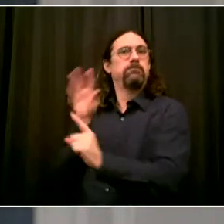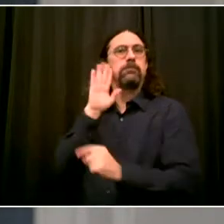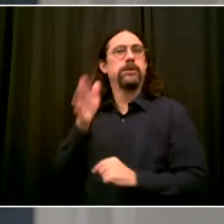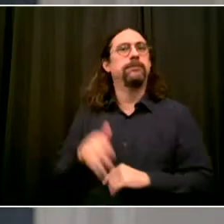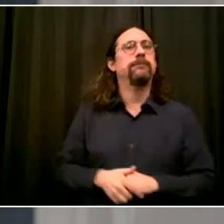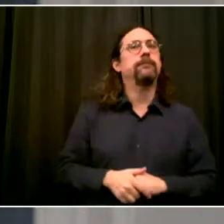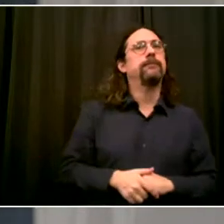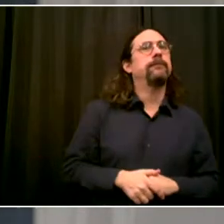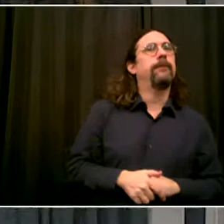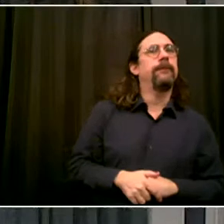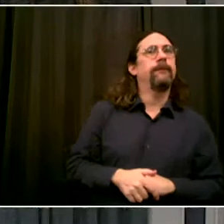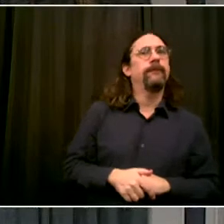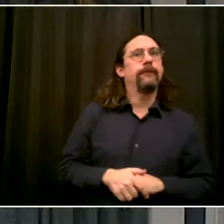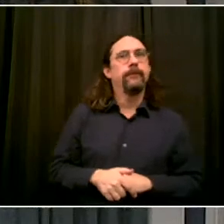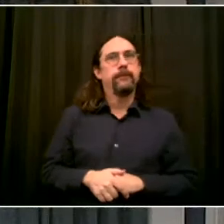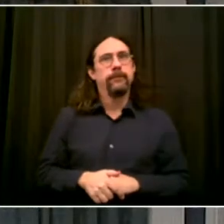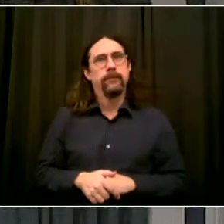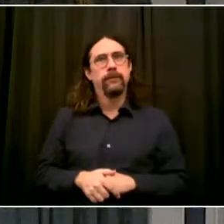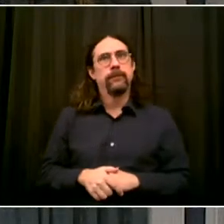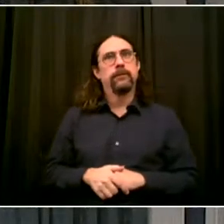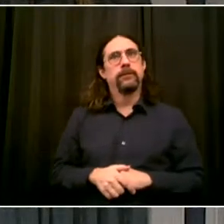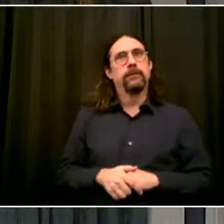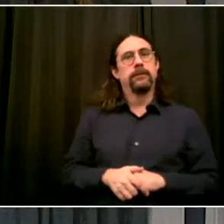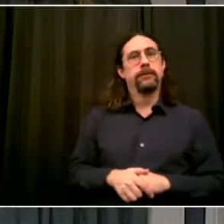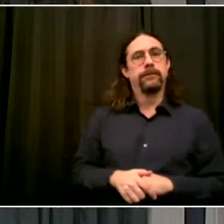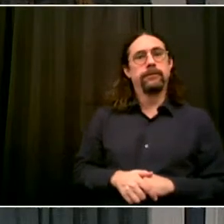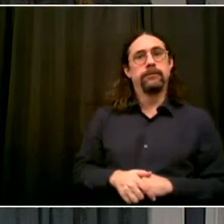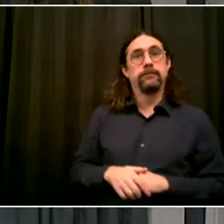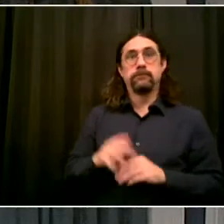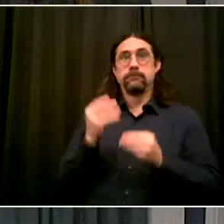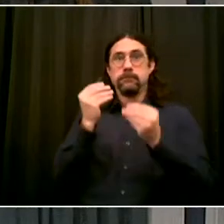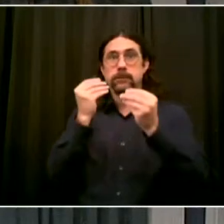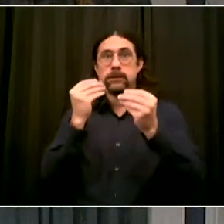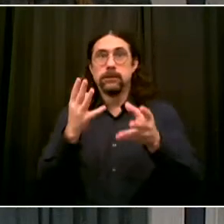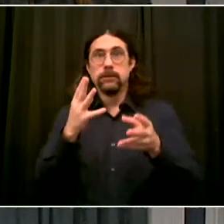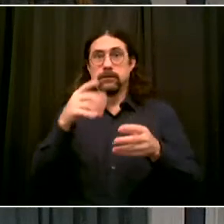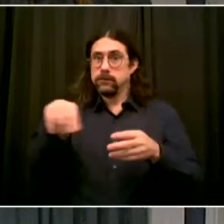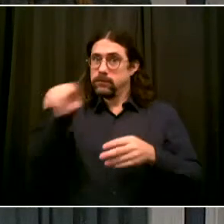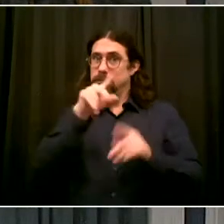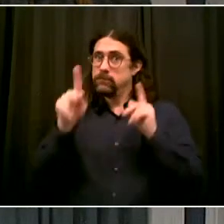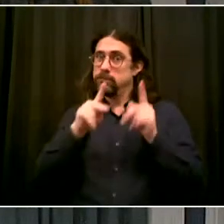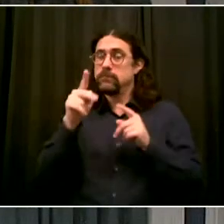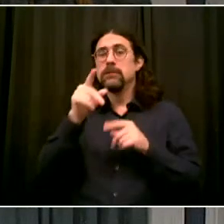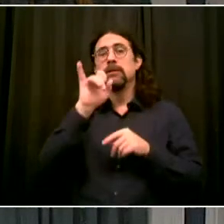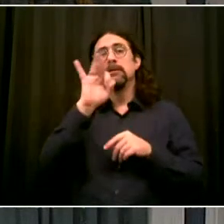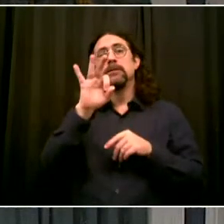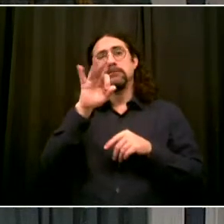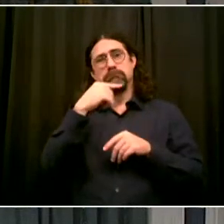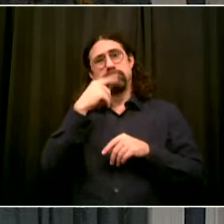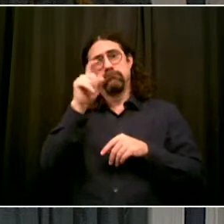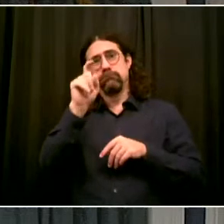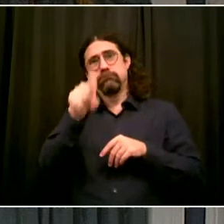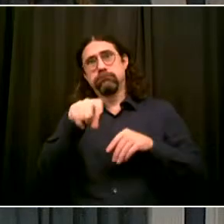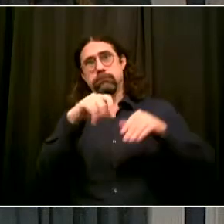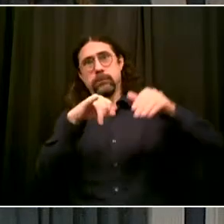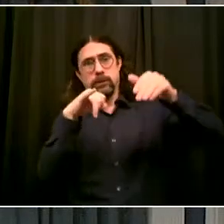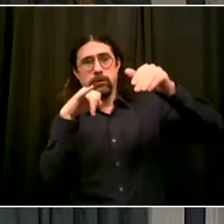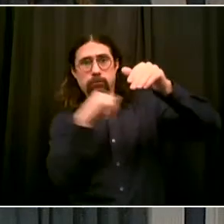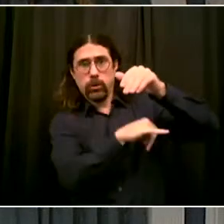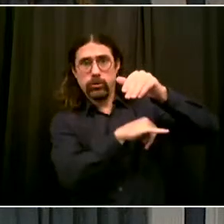AND EVERY TIME YOU VIOLATE THE QUARANTINE, YOU COULD BE FINED EACH DAY. DR. LONG, YOU